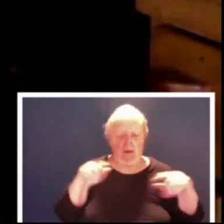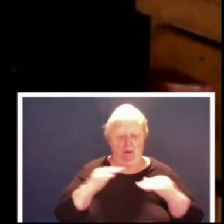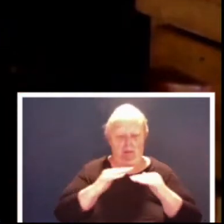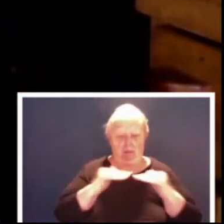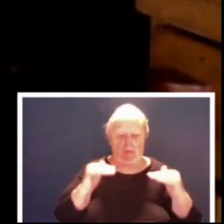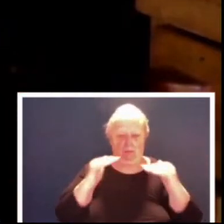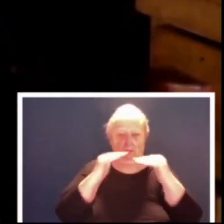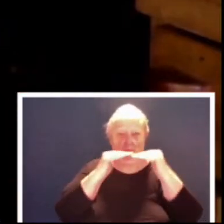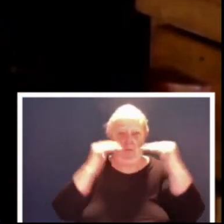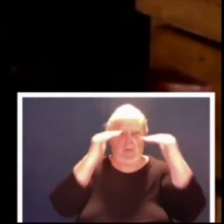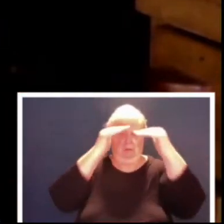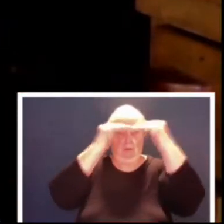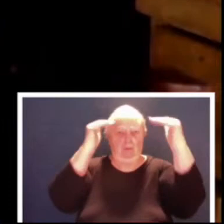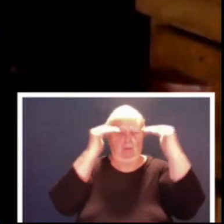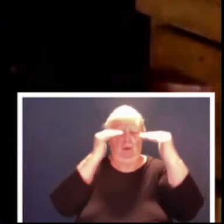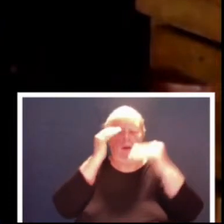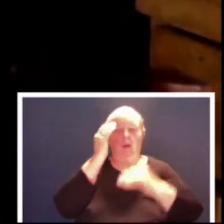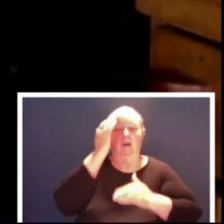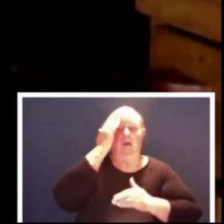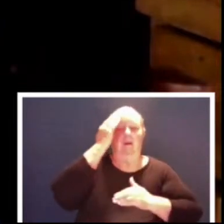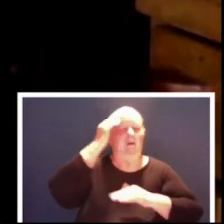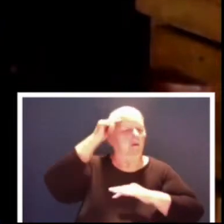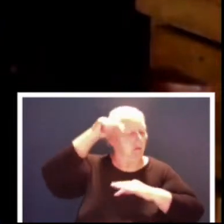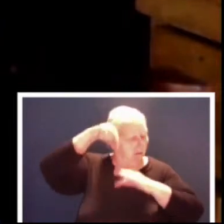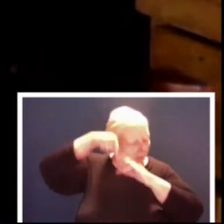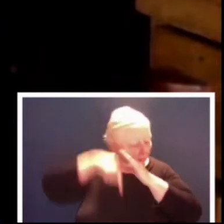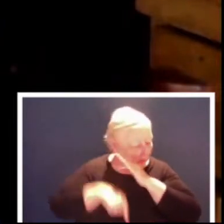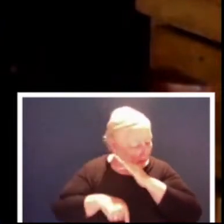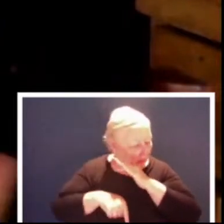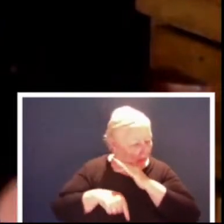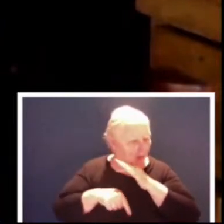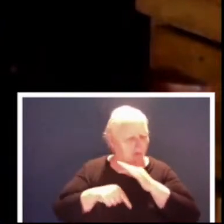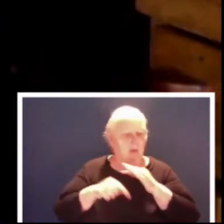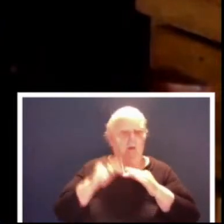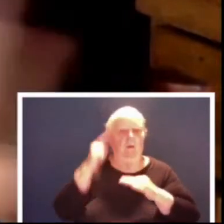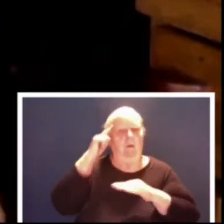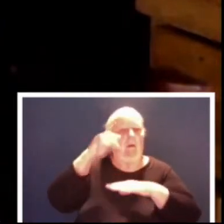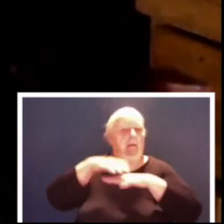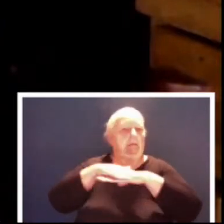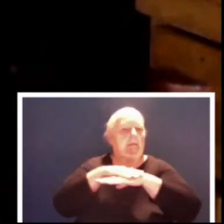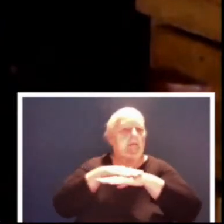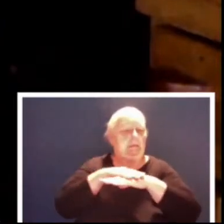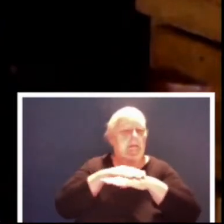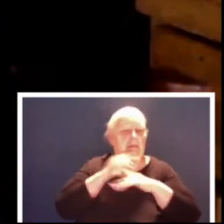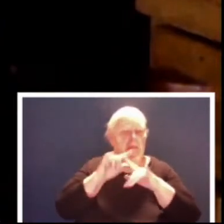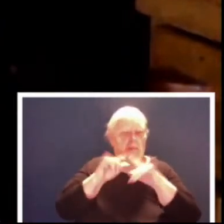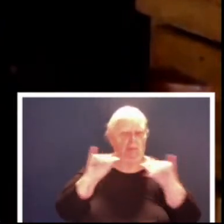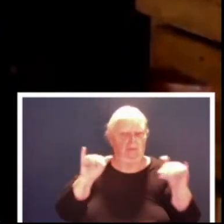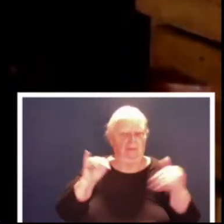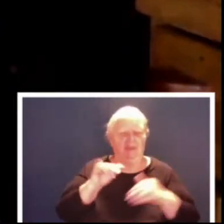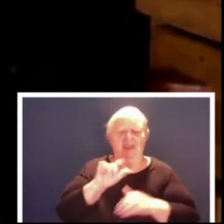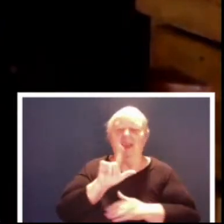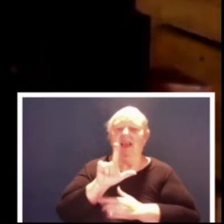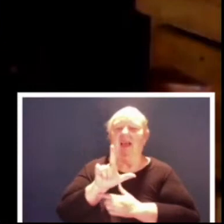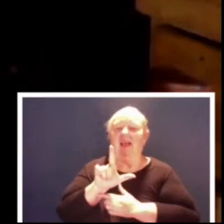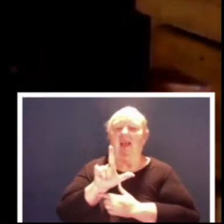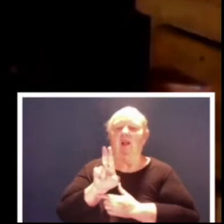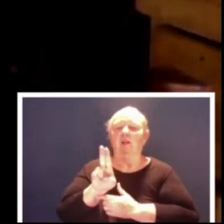on people's different emotions and their levels, it's called a lux level. I won't go into the whole thing of it. But you can actually see where you are